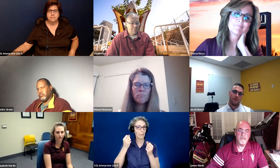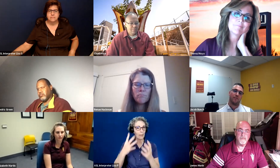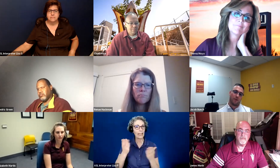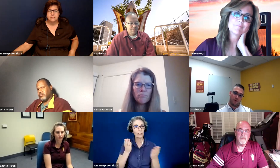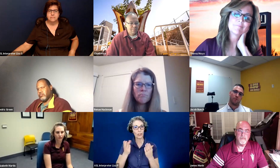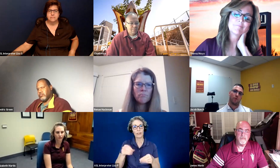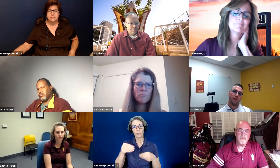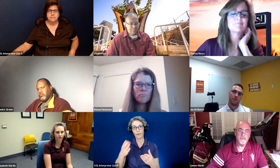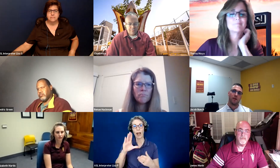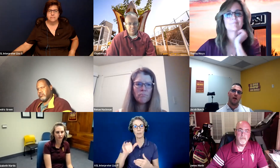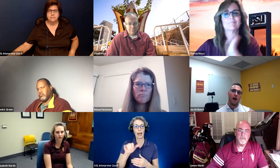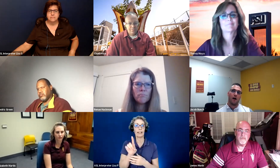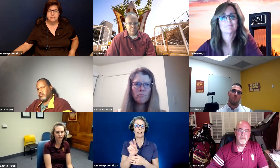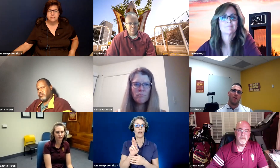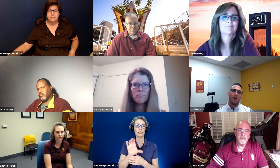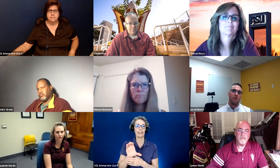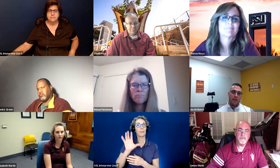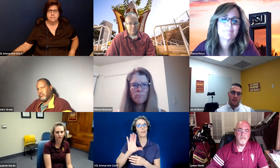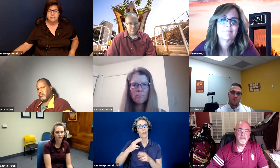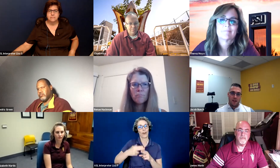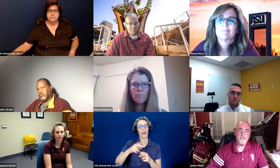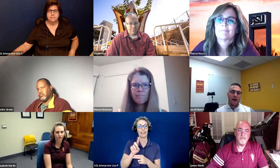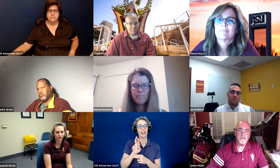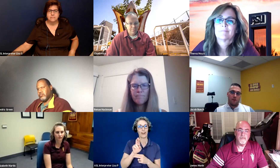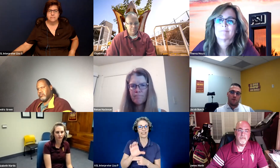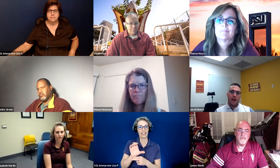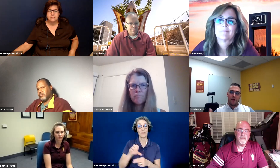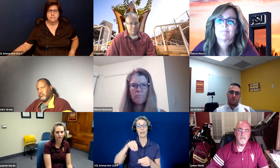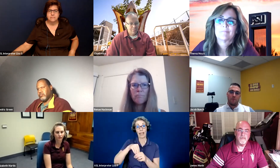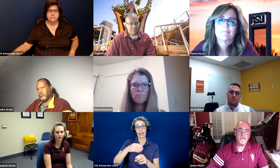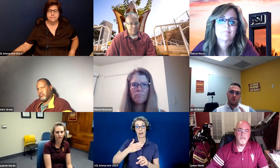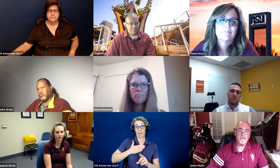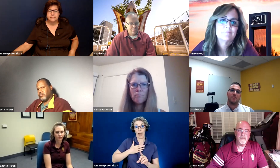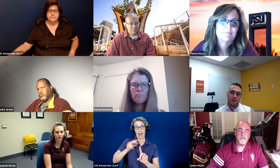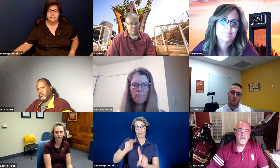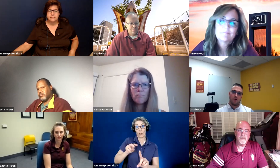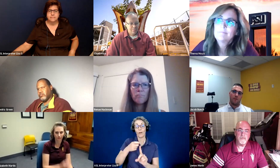the Disability Resource Center. In my view, and from a student standpoint,